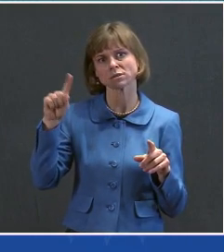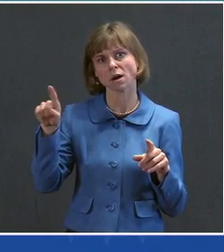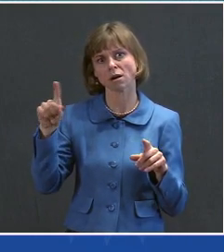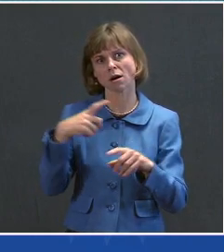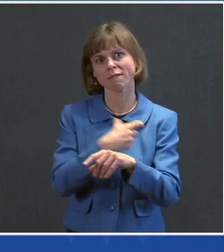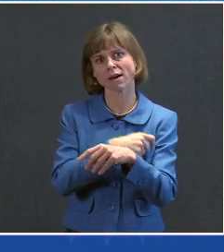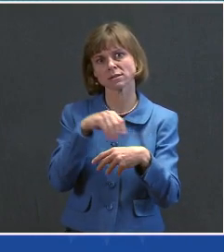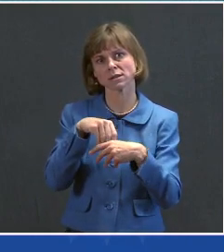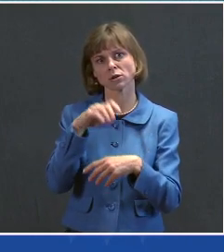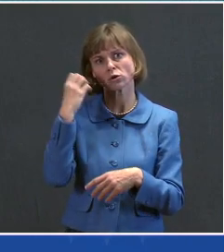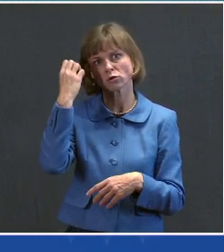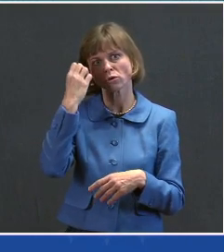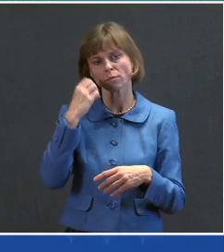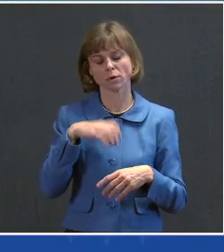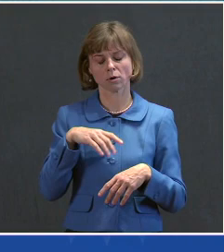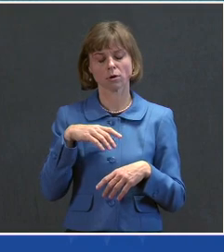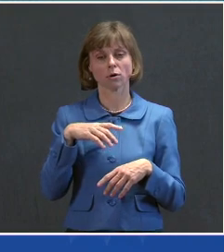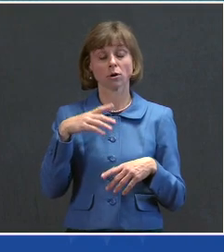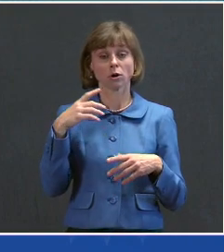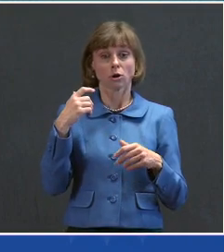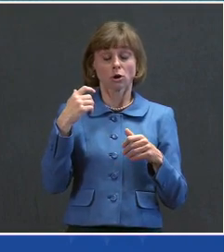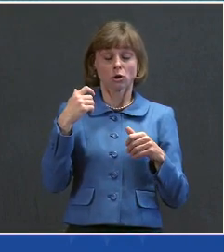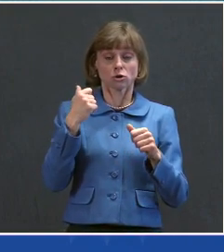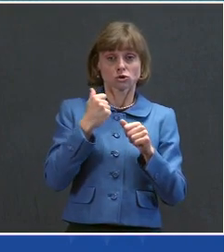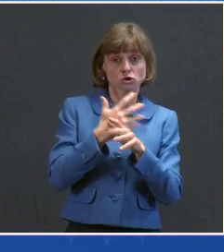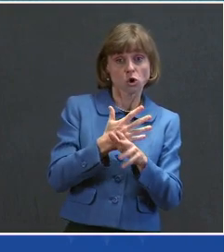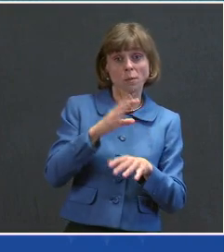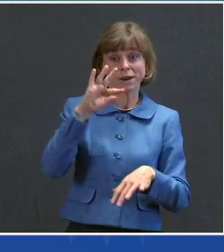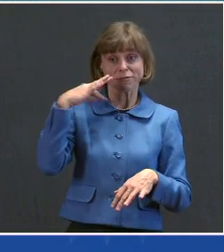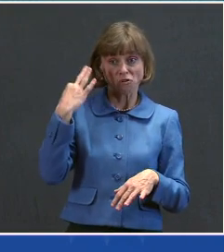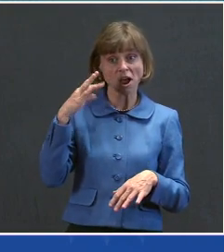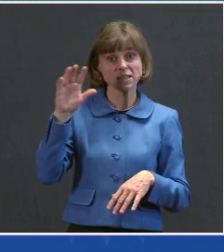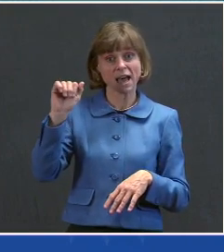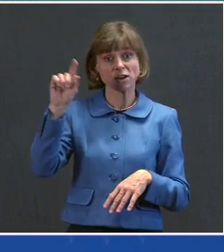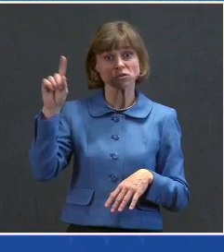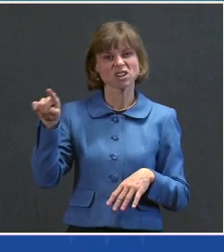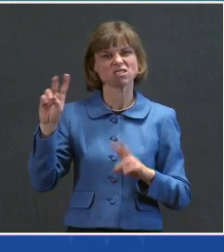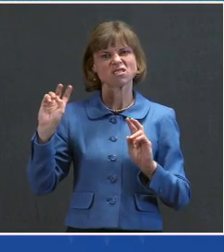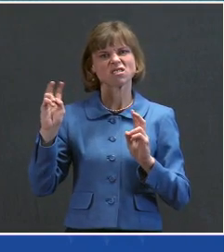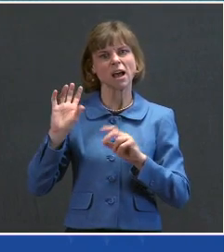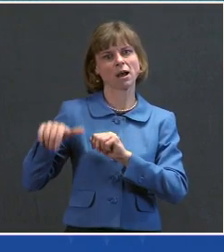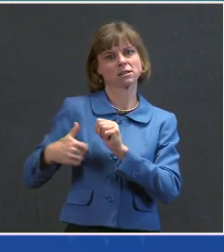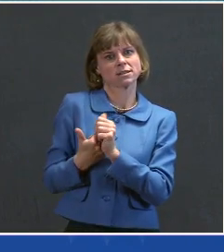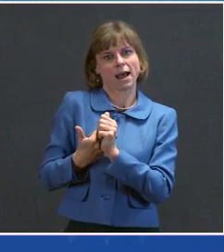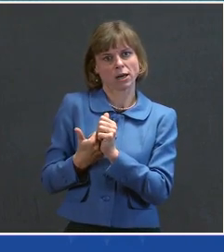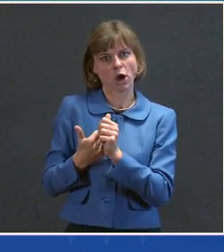the AstraZeneca vaccine seems to be treated as a secondary vaccine or the second choice